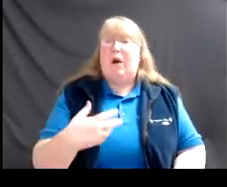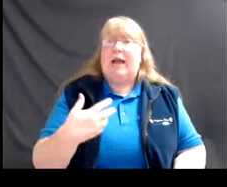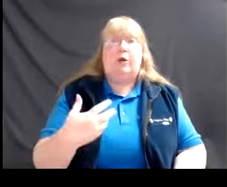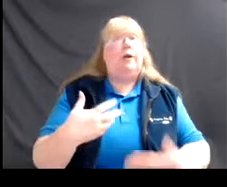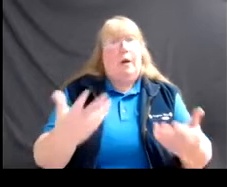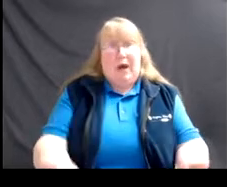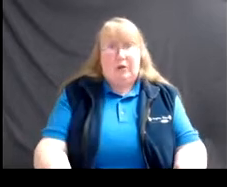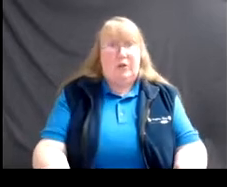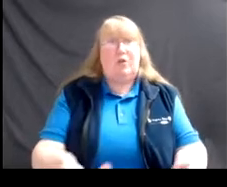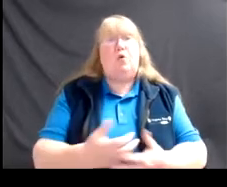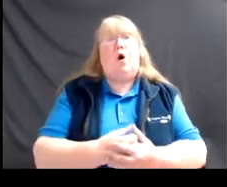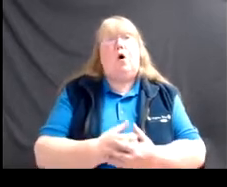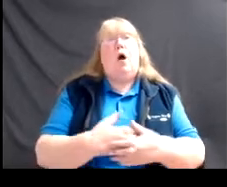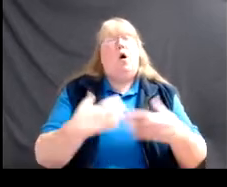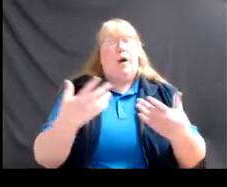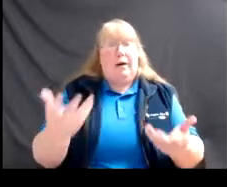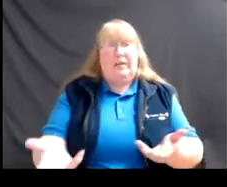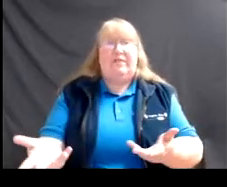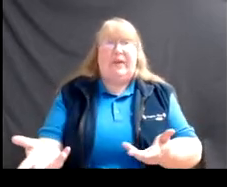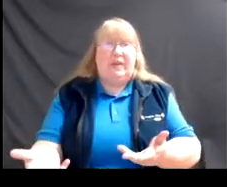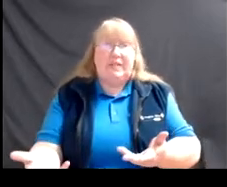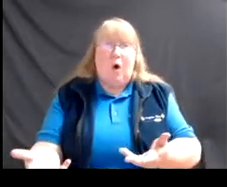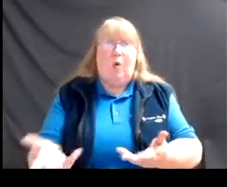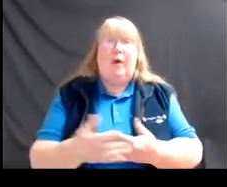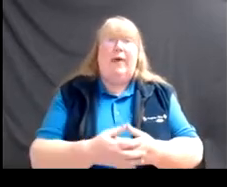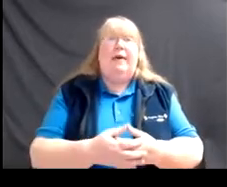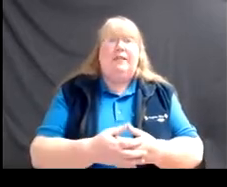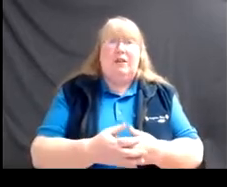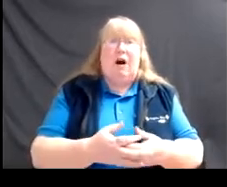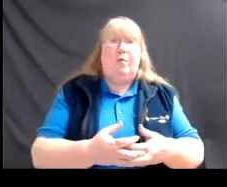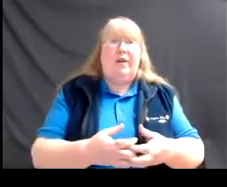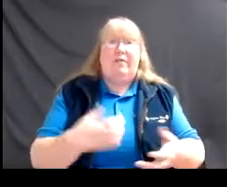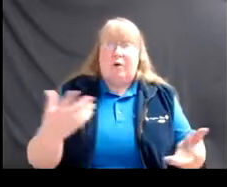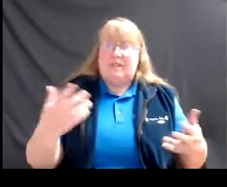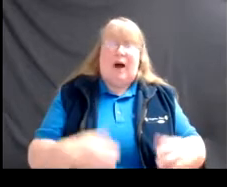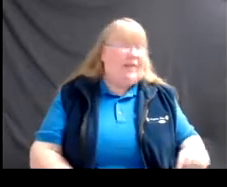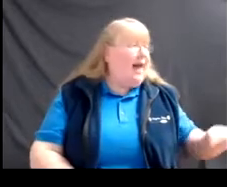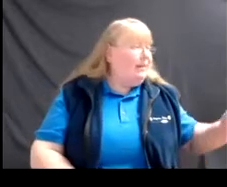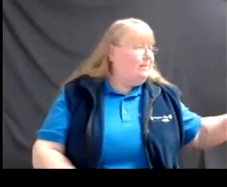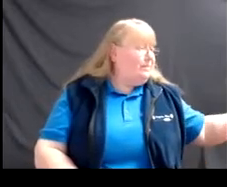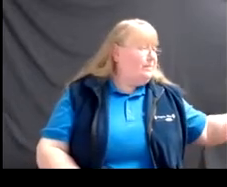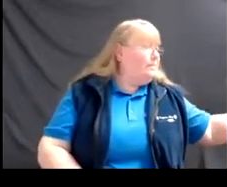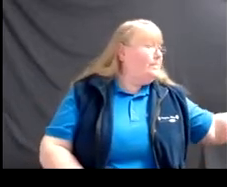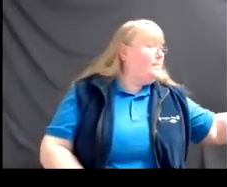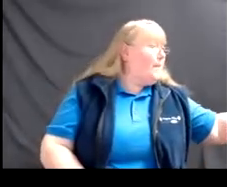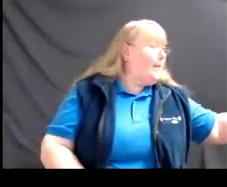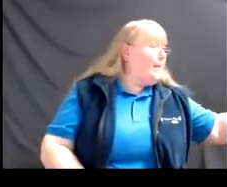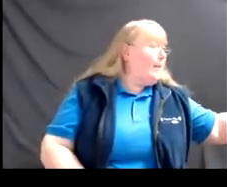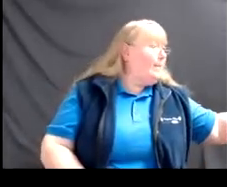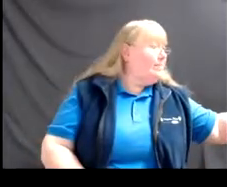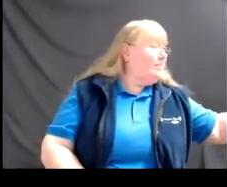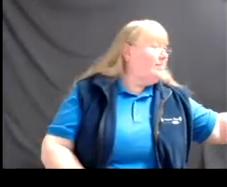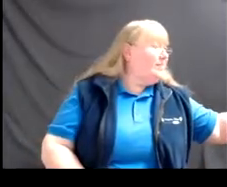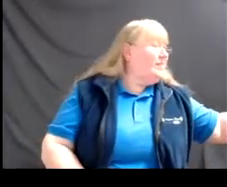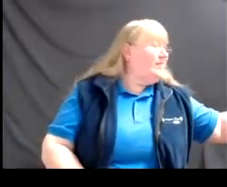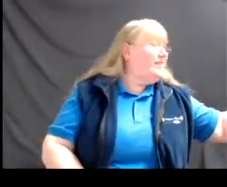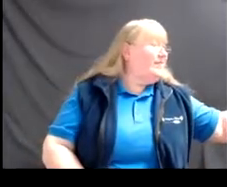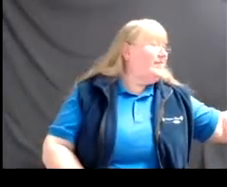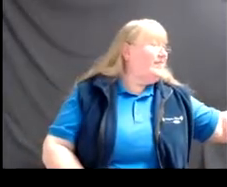I could come out to the school or out to the family's home to talk with folks about that.